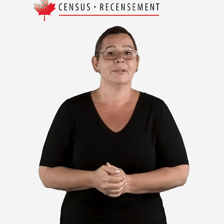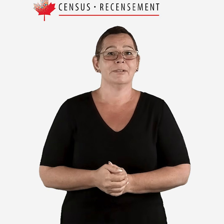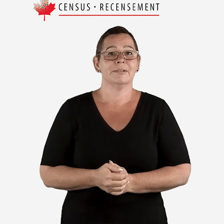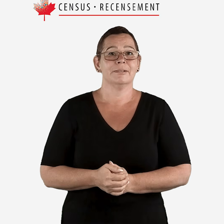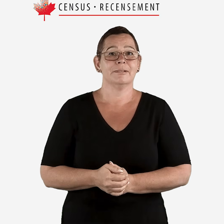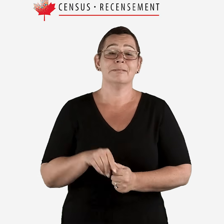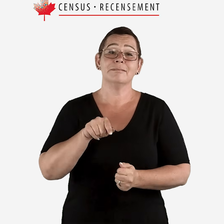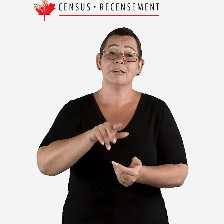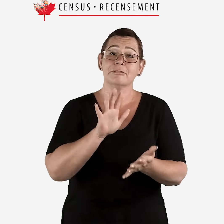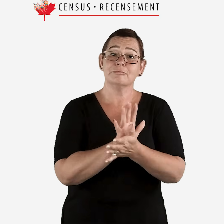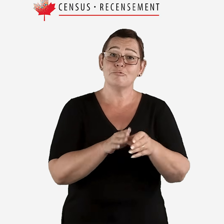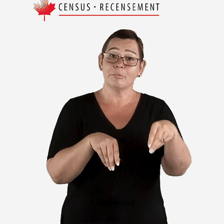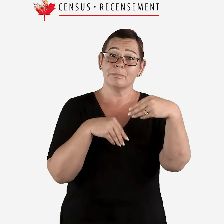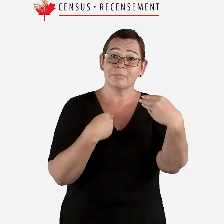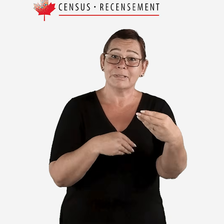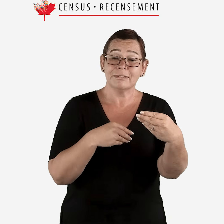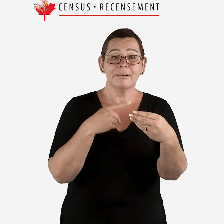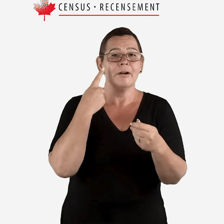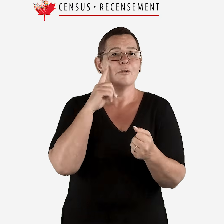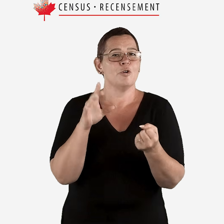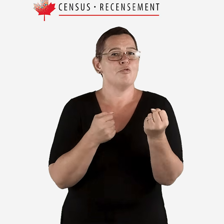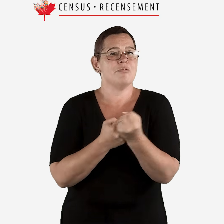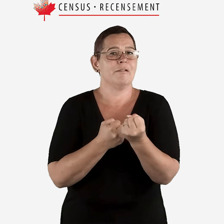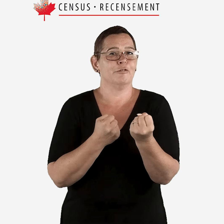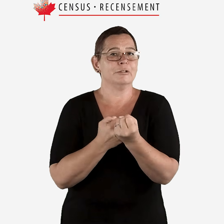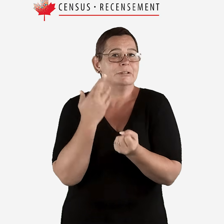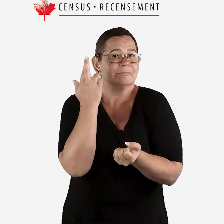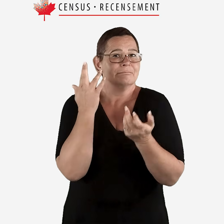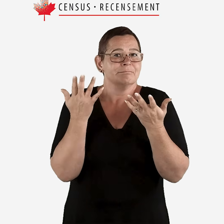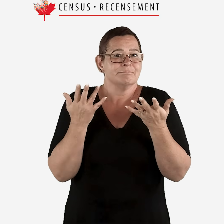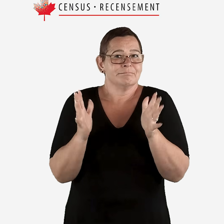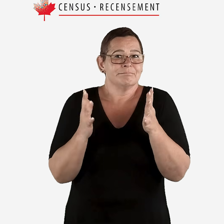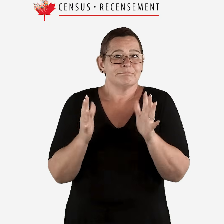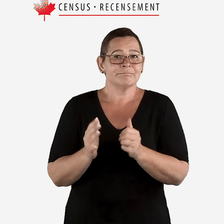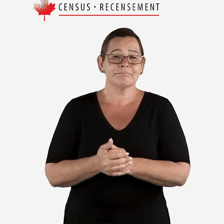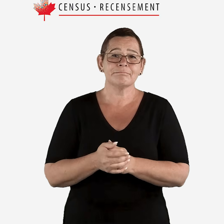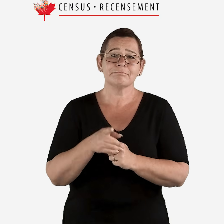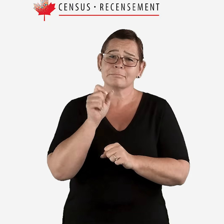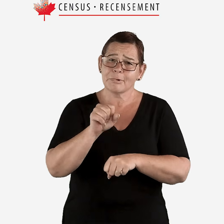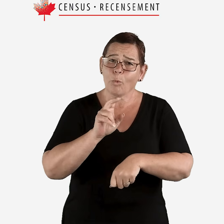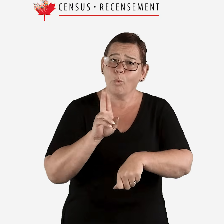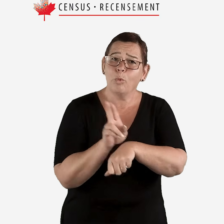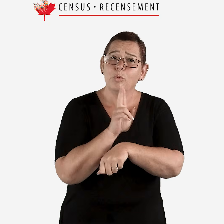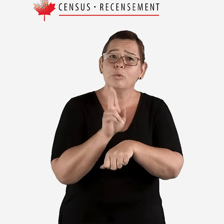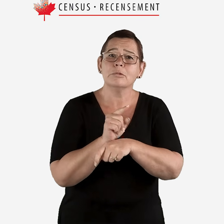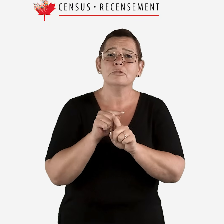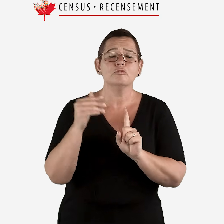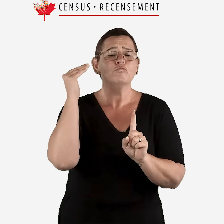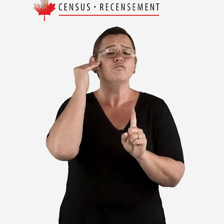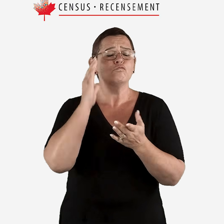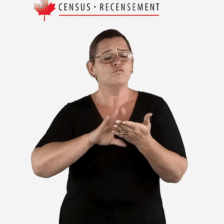This document is for reference purposes only. You may use it to familiarize